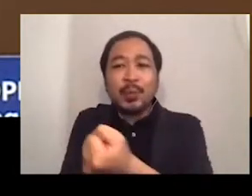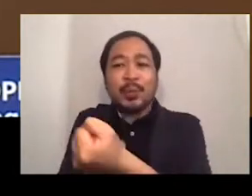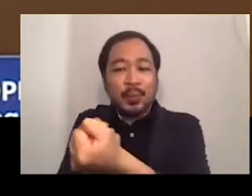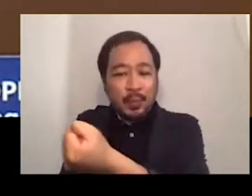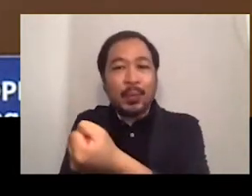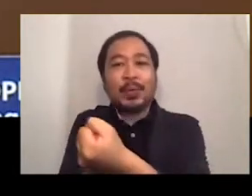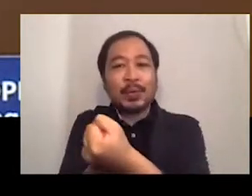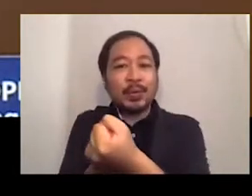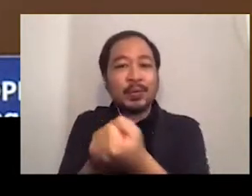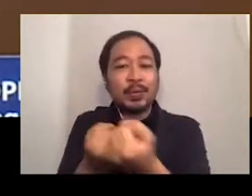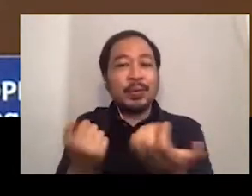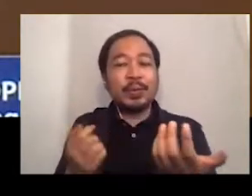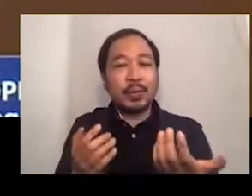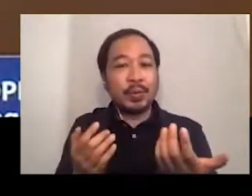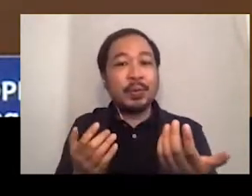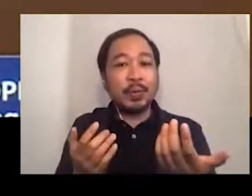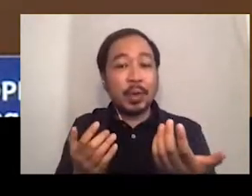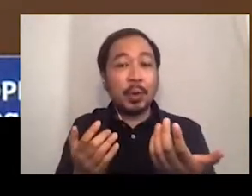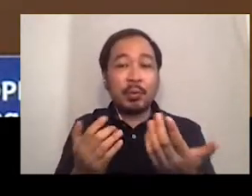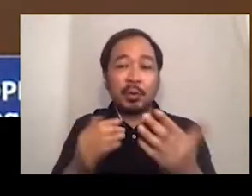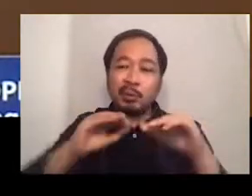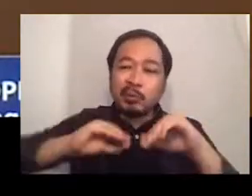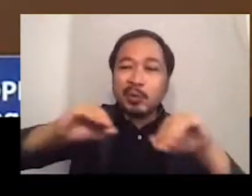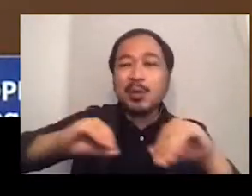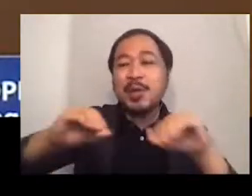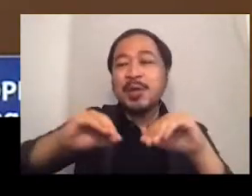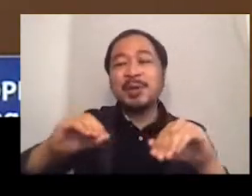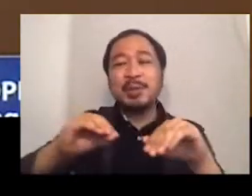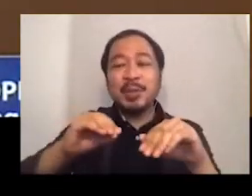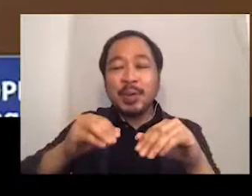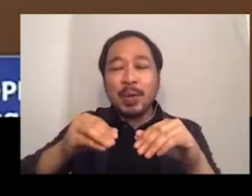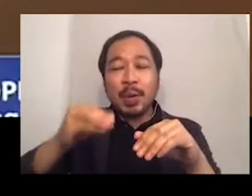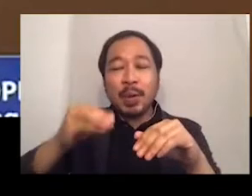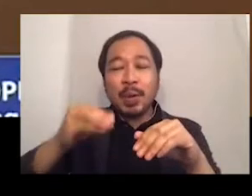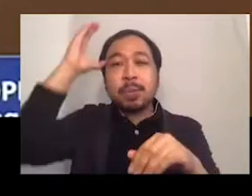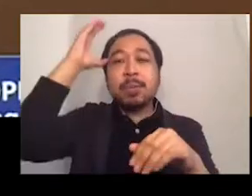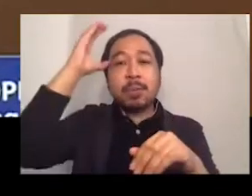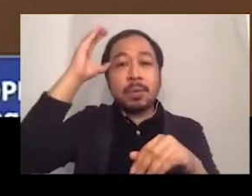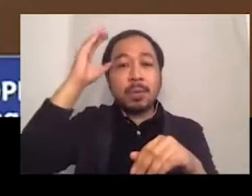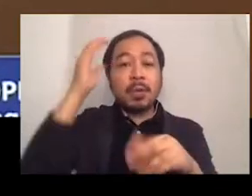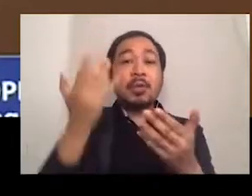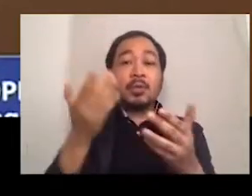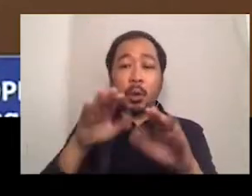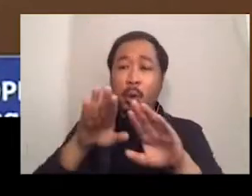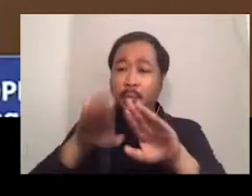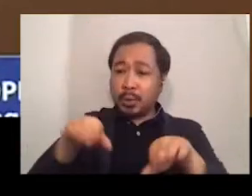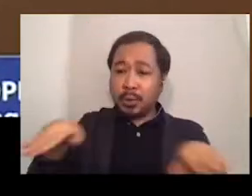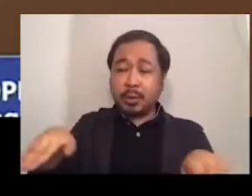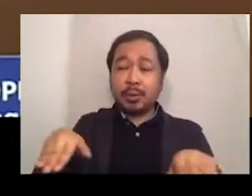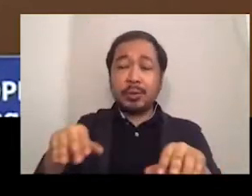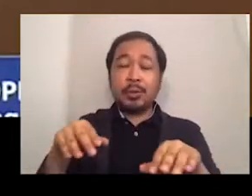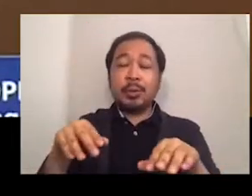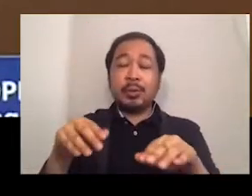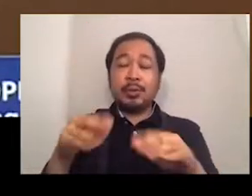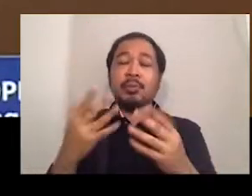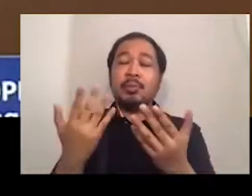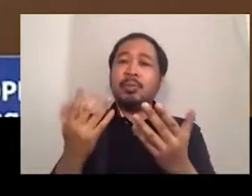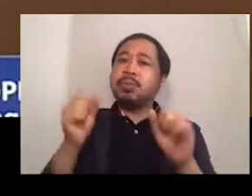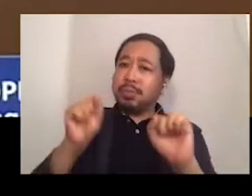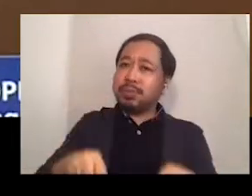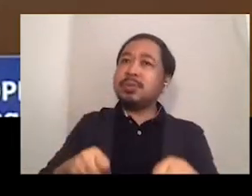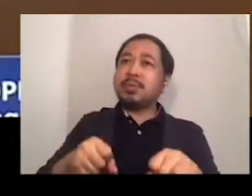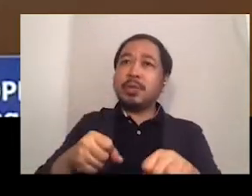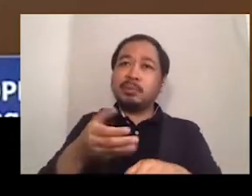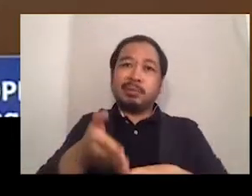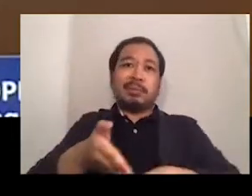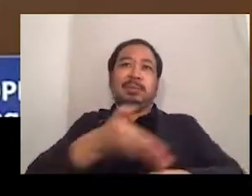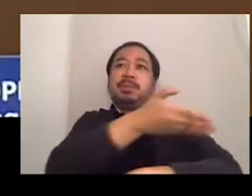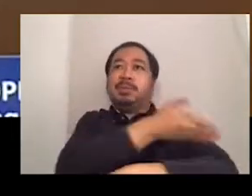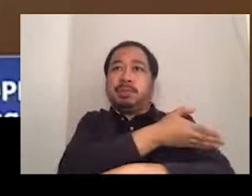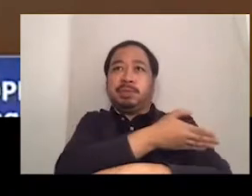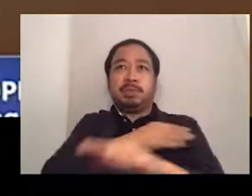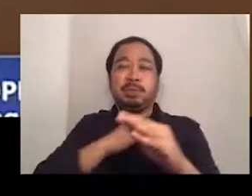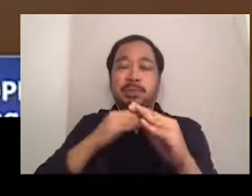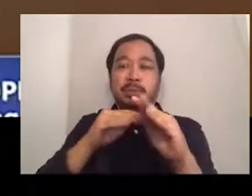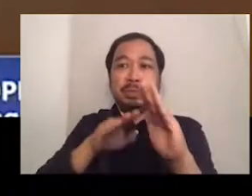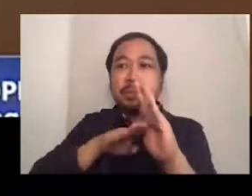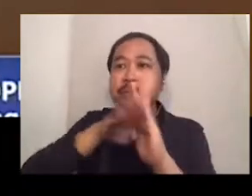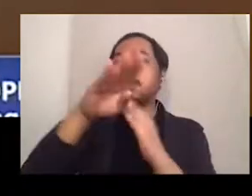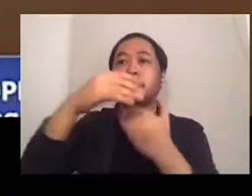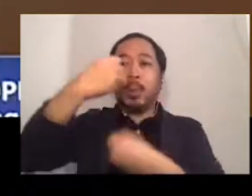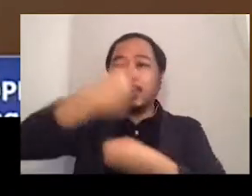vocational trainings so that they could be better prepared to find jobs or start businesses after the pandemic.